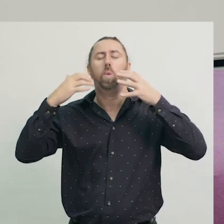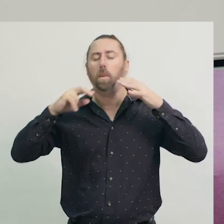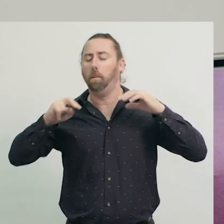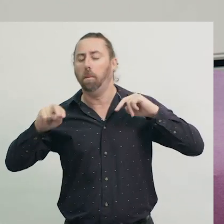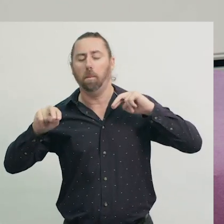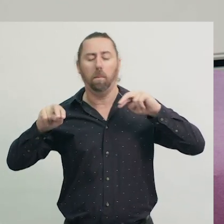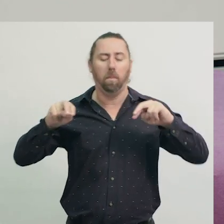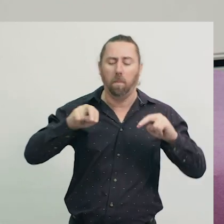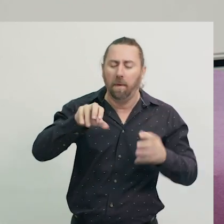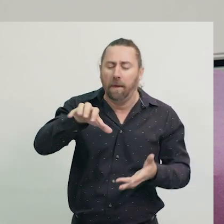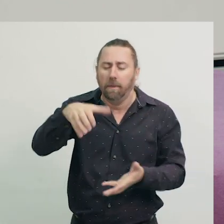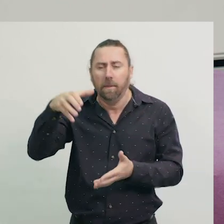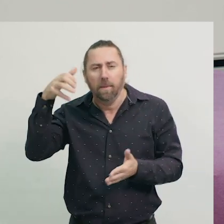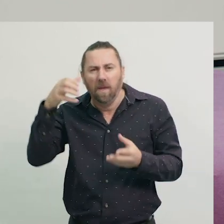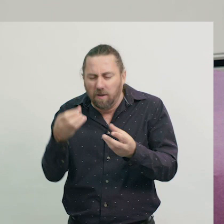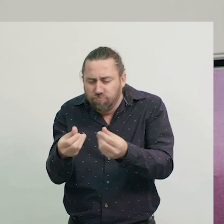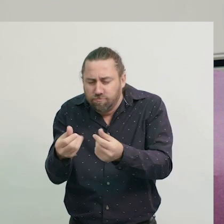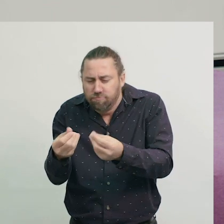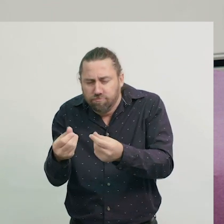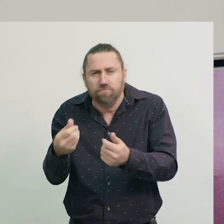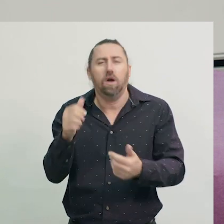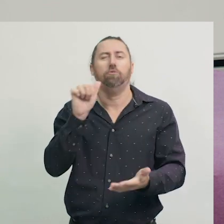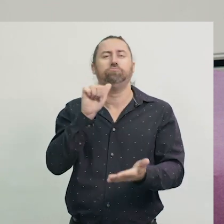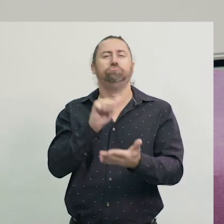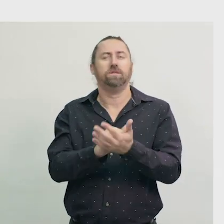and collected samples of the Moon’s surface, to confirm this.